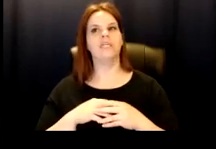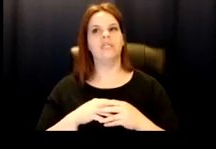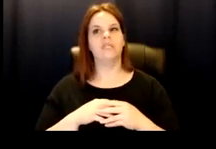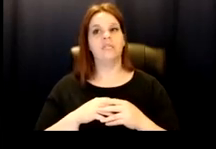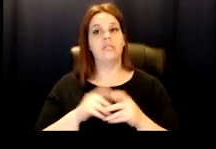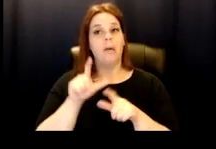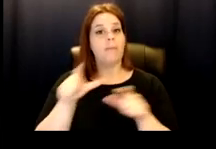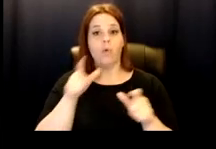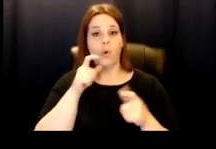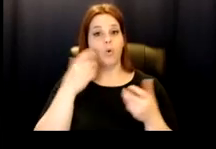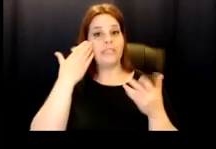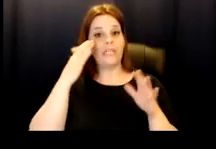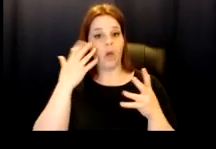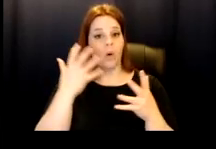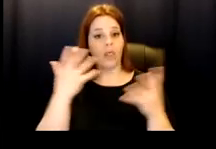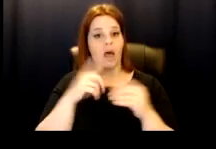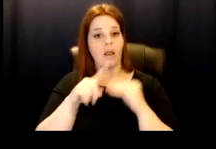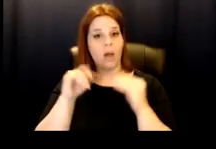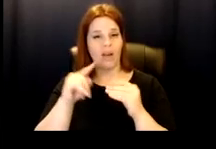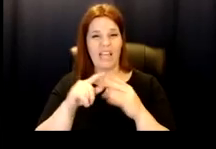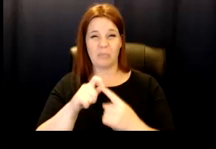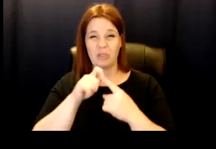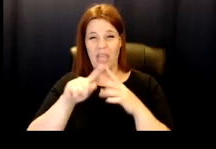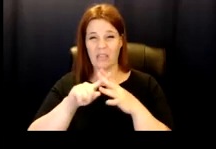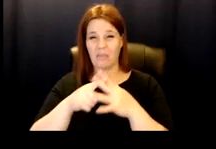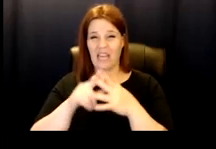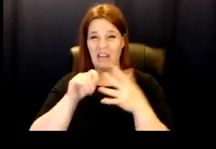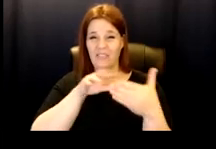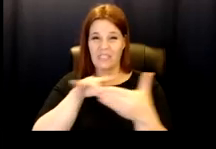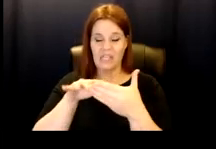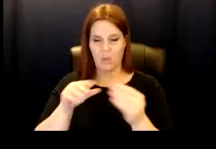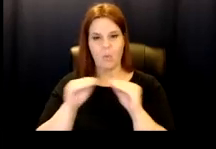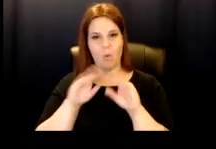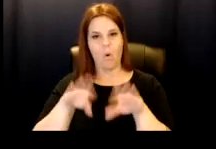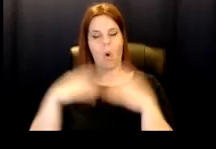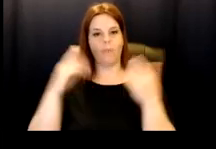it, especially at the beginning of this study. And were open to learning about it and want